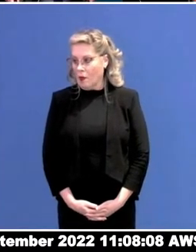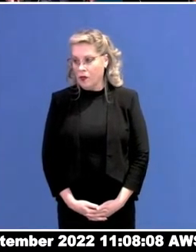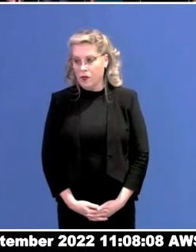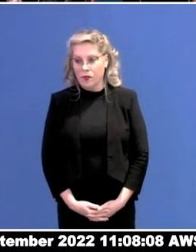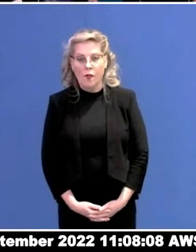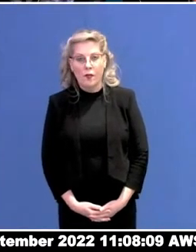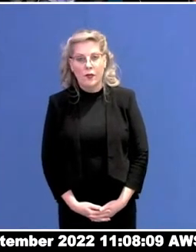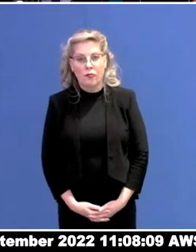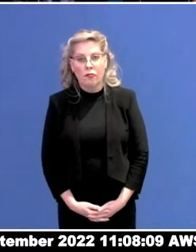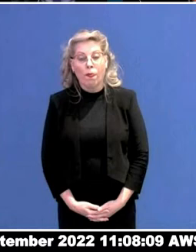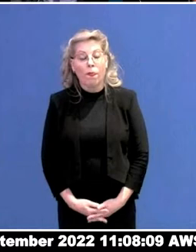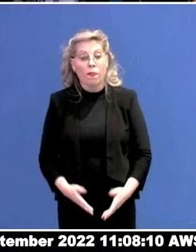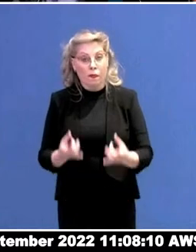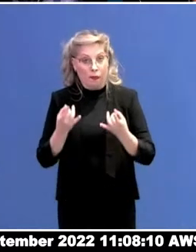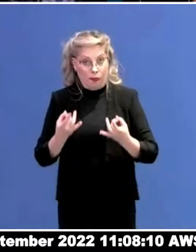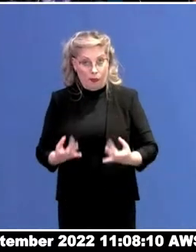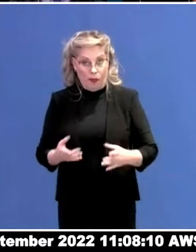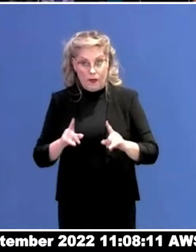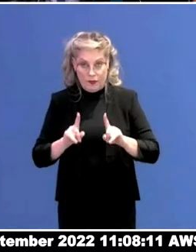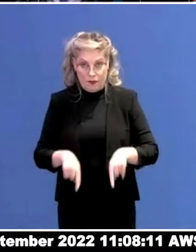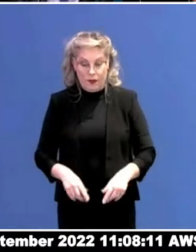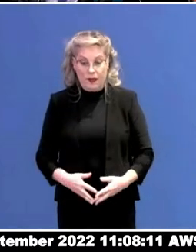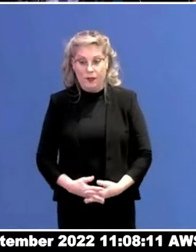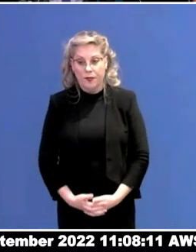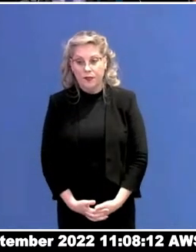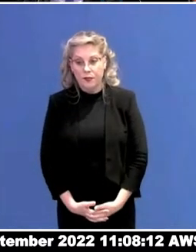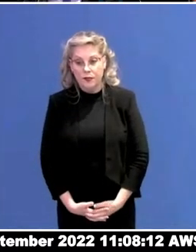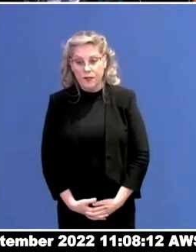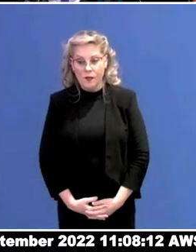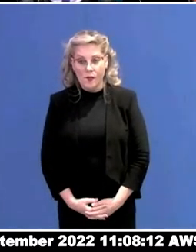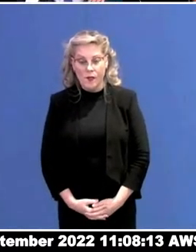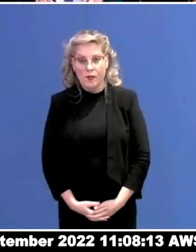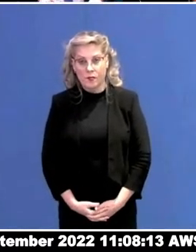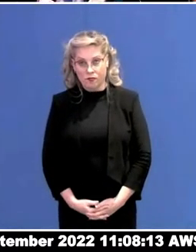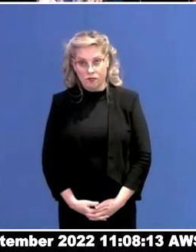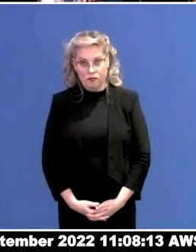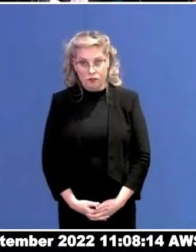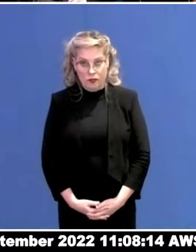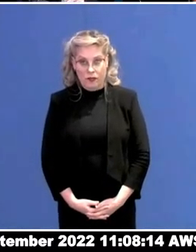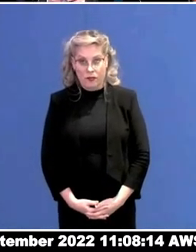Royal Commission is resumed. Yes, Ms McMahon.